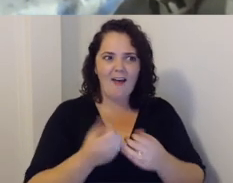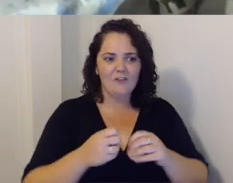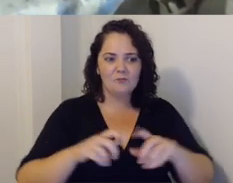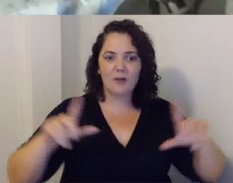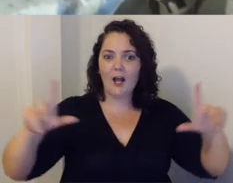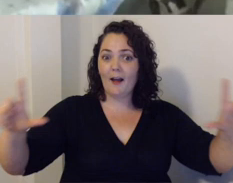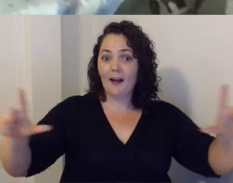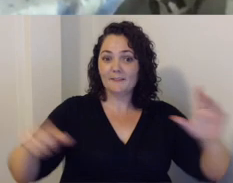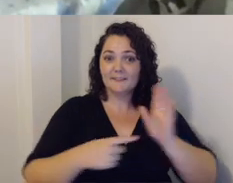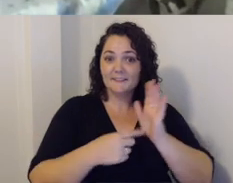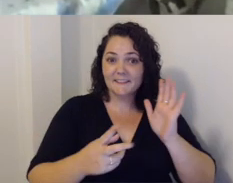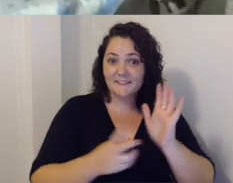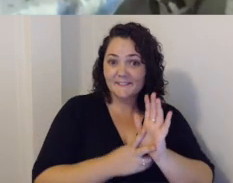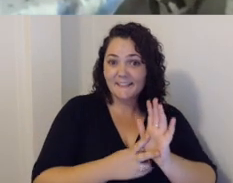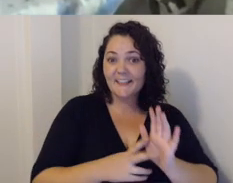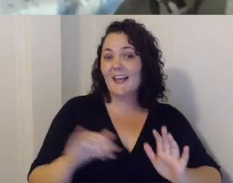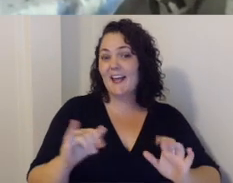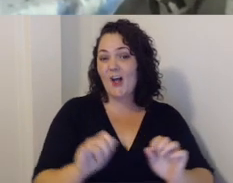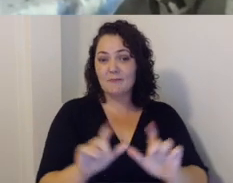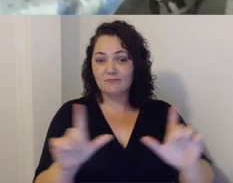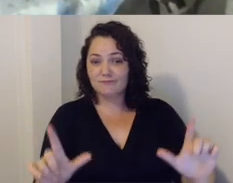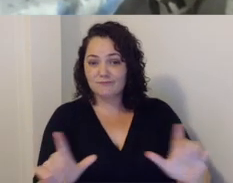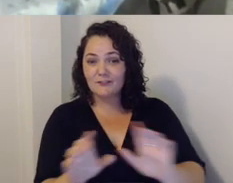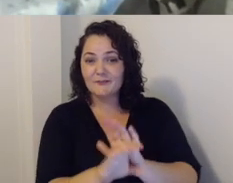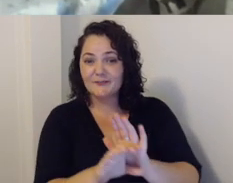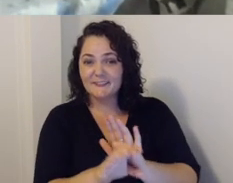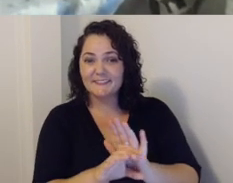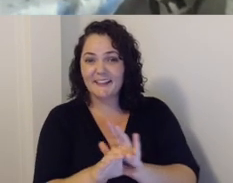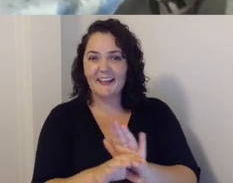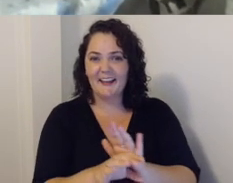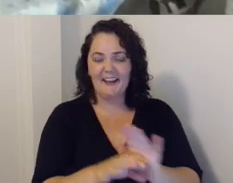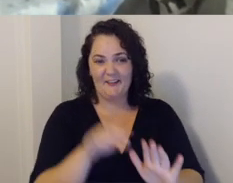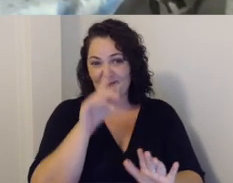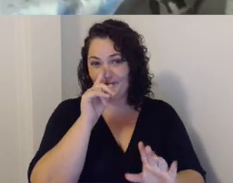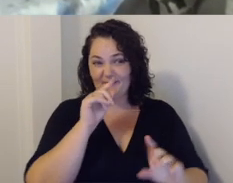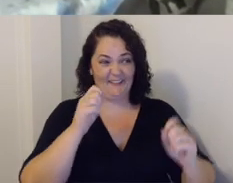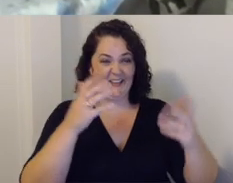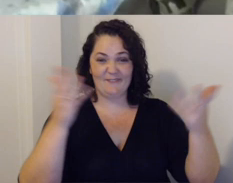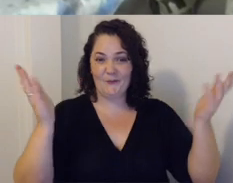on their big screen tvs or they've got us sitting on their desktops or people are all over the place